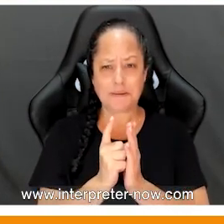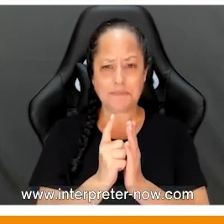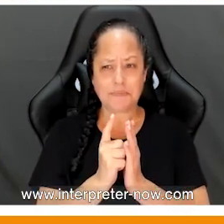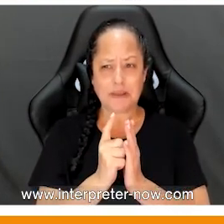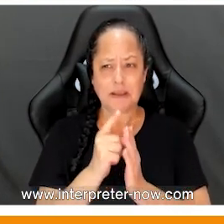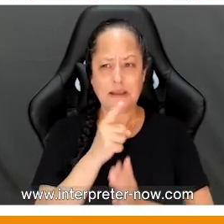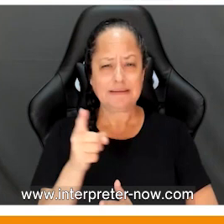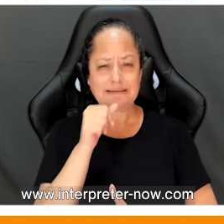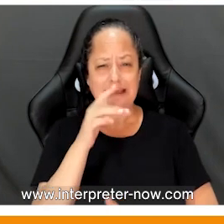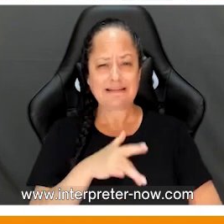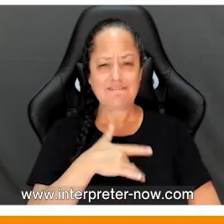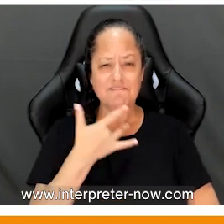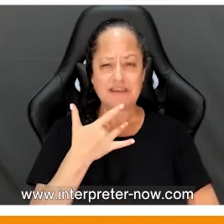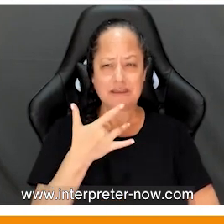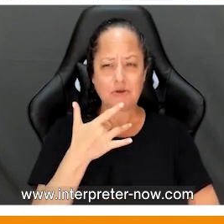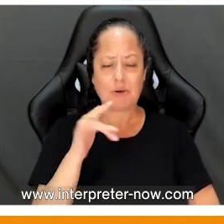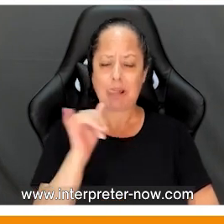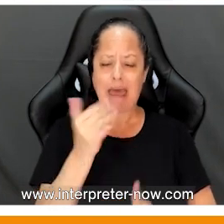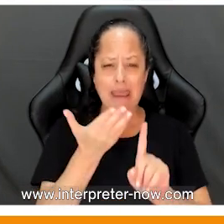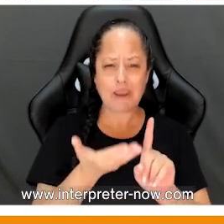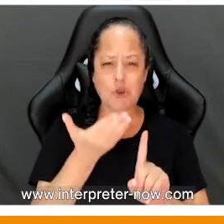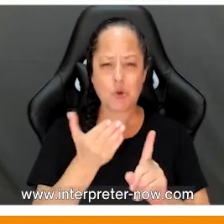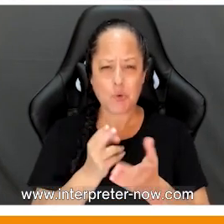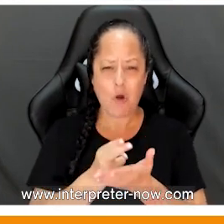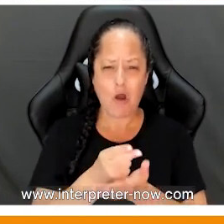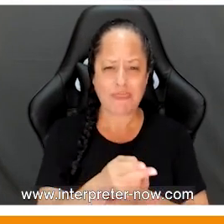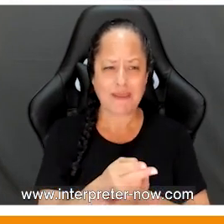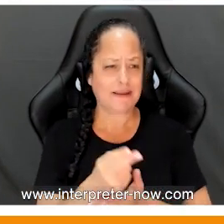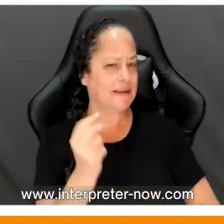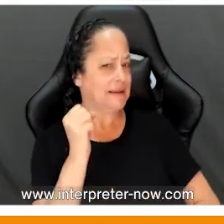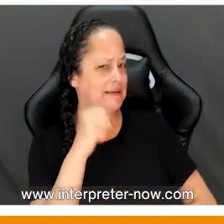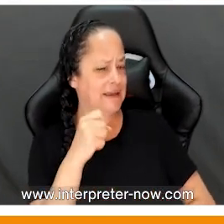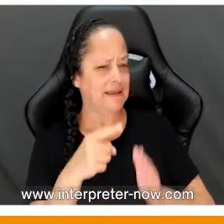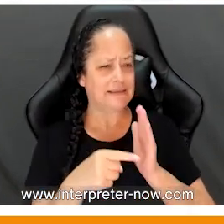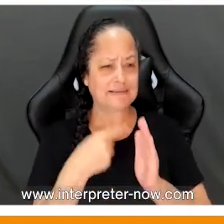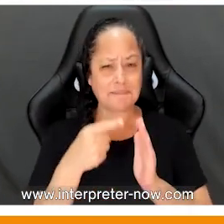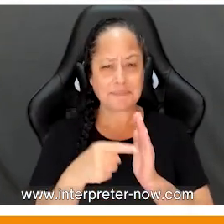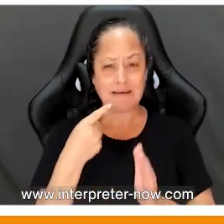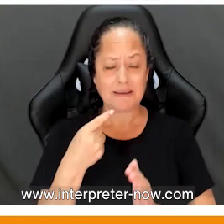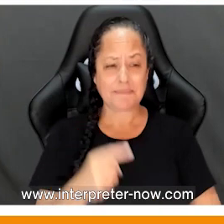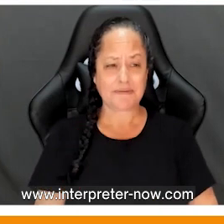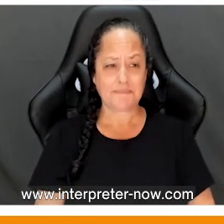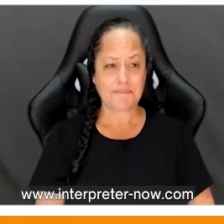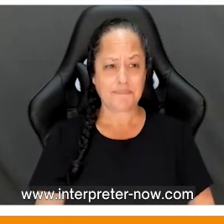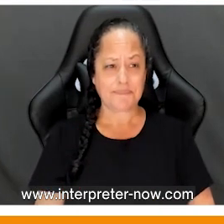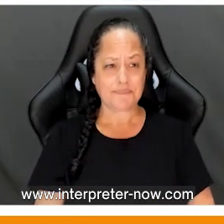some way or it doesn't feel quite like you. Yes!